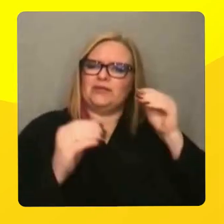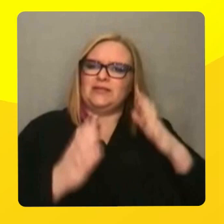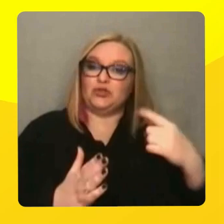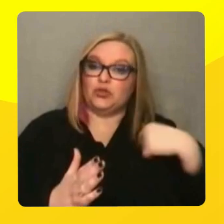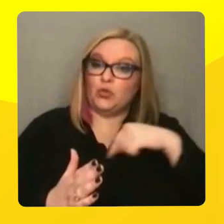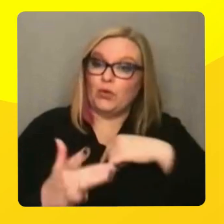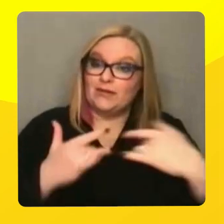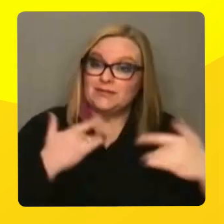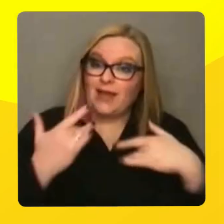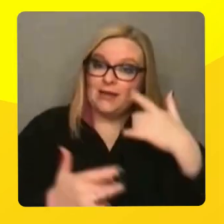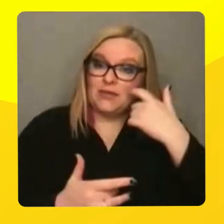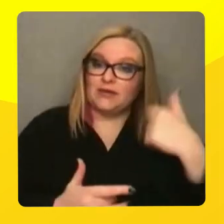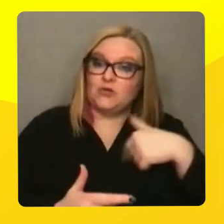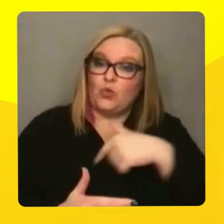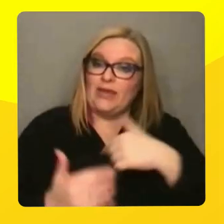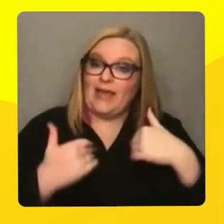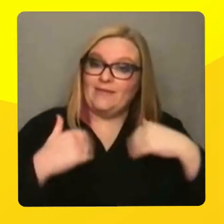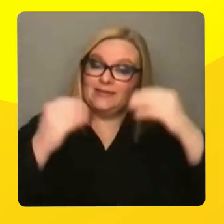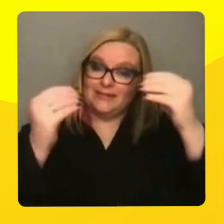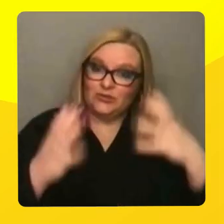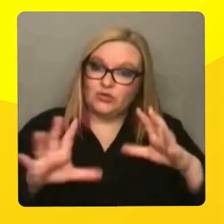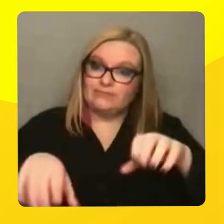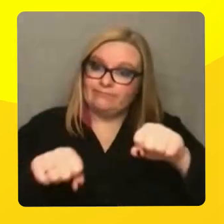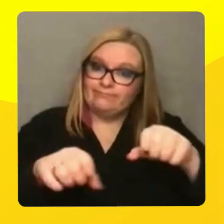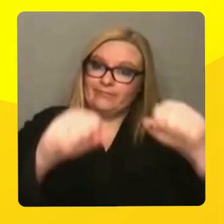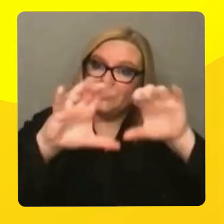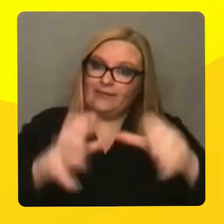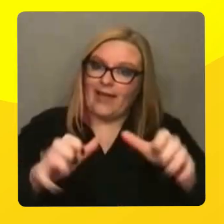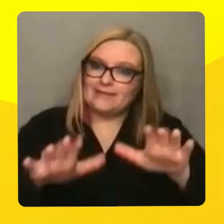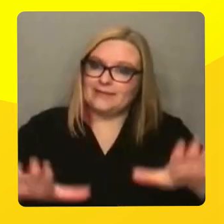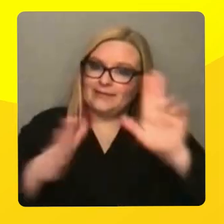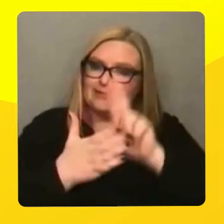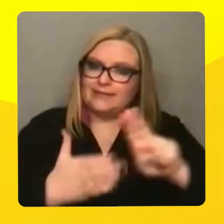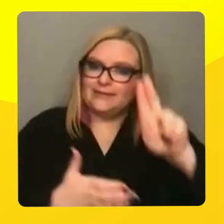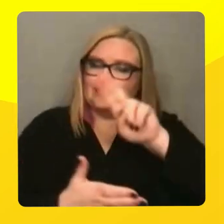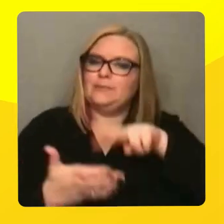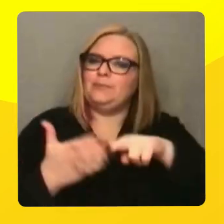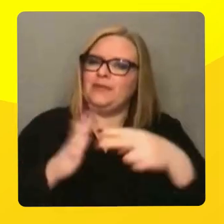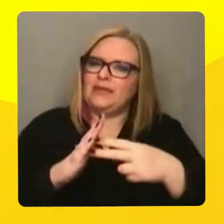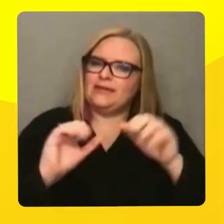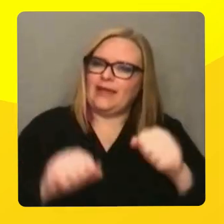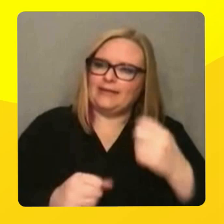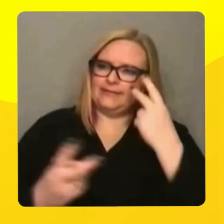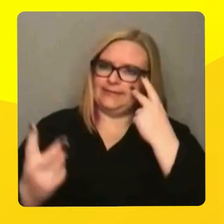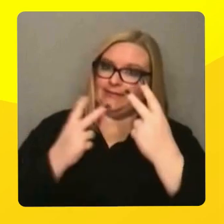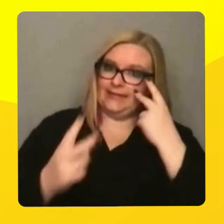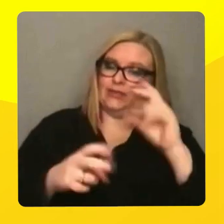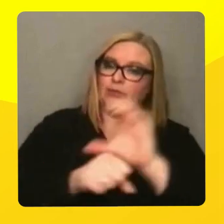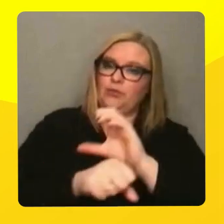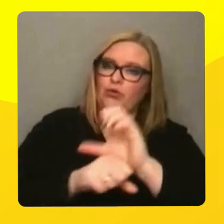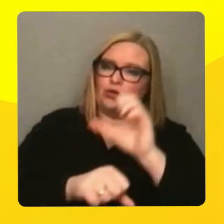we have teachers taking classes around the university, so the more they can see computer science in different disciplinary areas, the better.